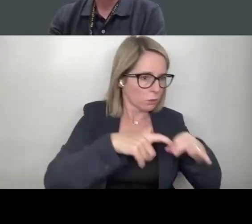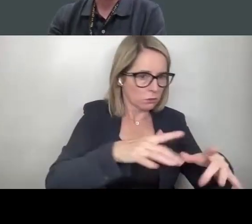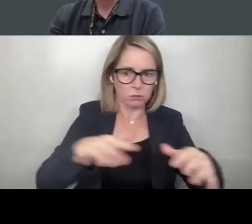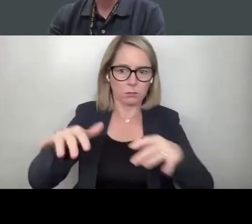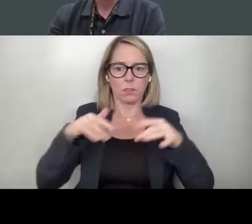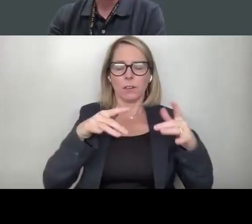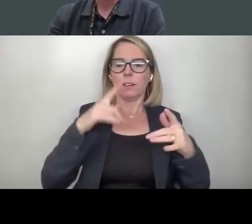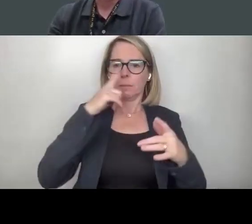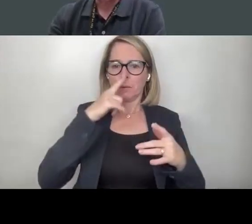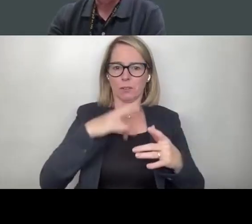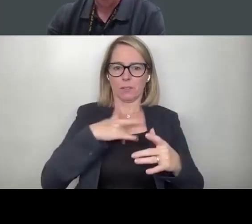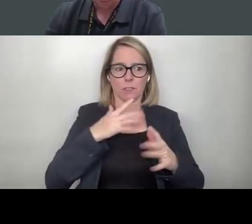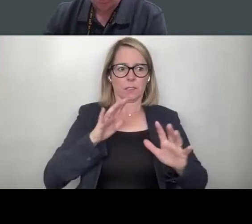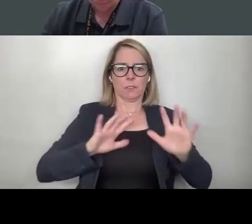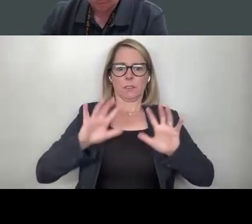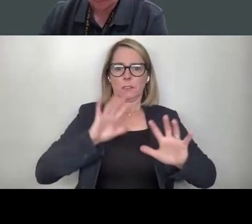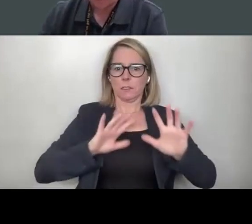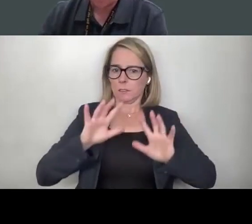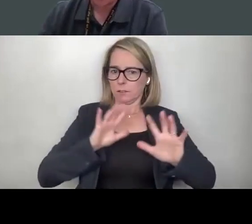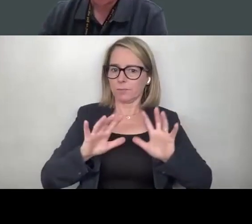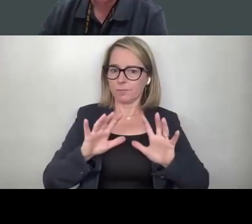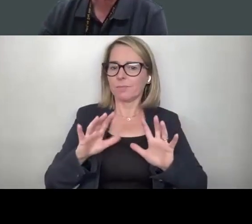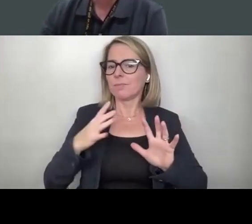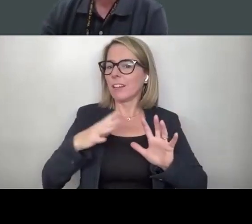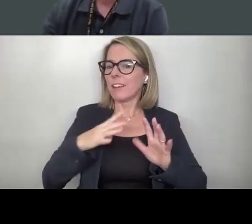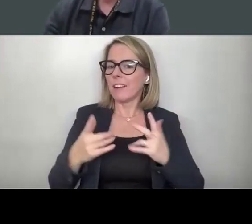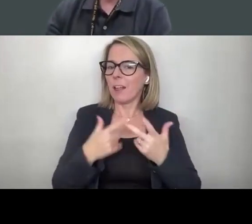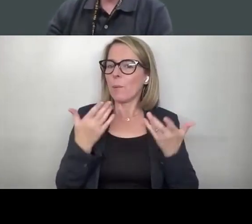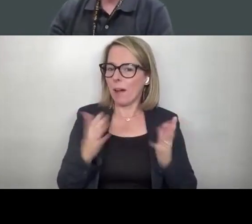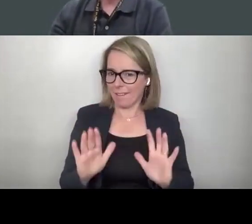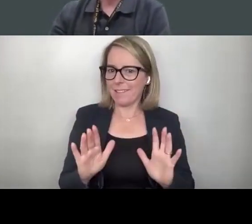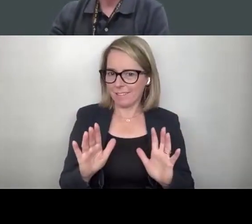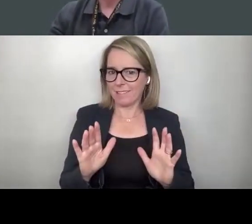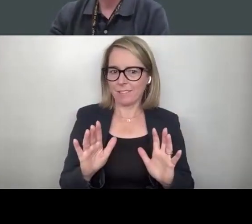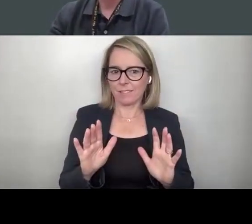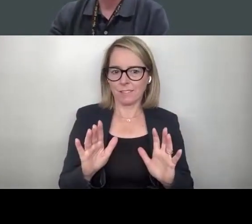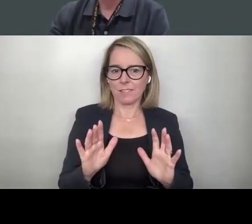people out with complex needs who might need a different approach. But I think at the outset,